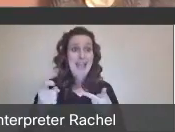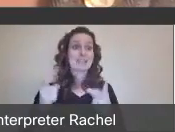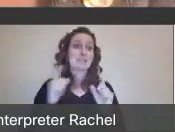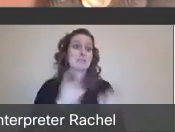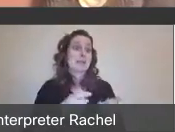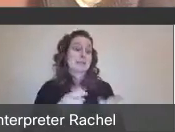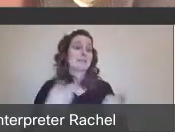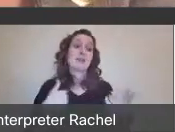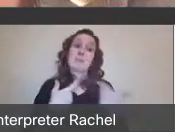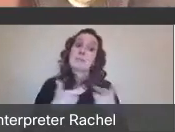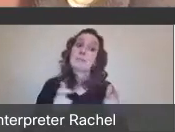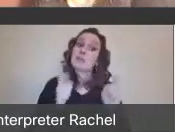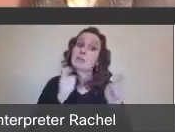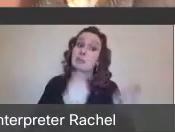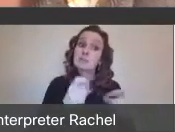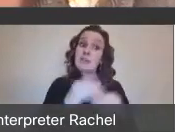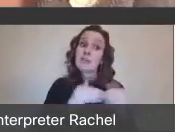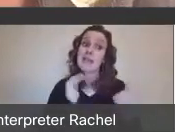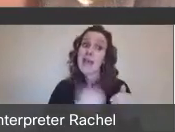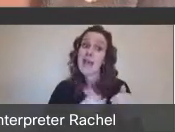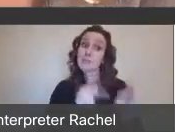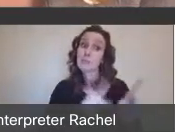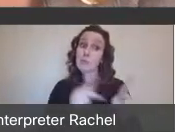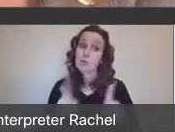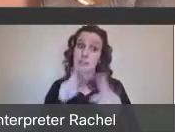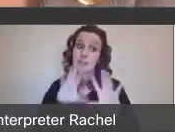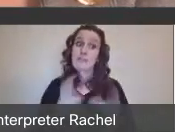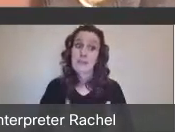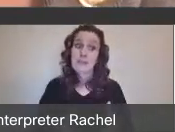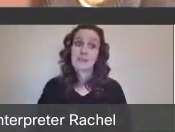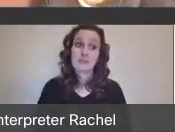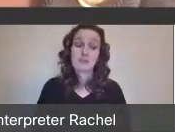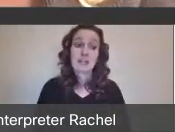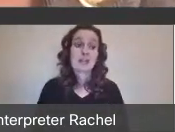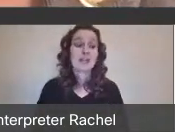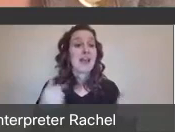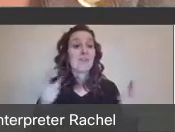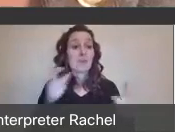than our proportion of the population, and everybody who lives here knows that people travel